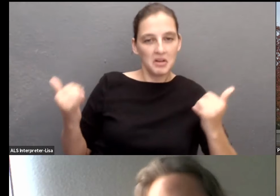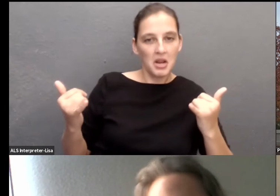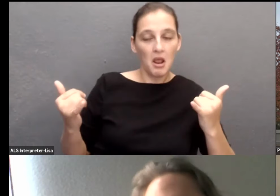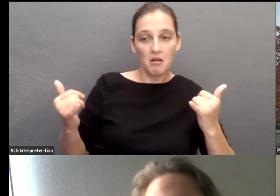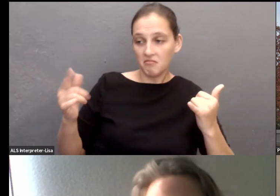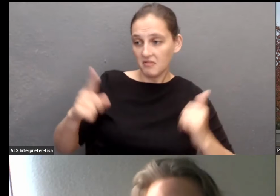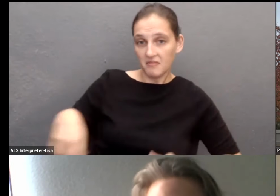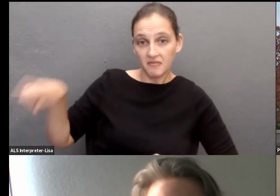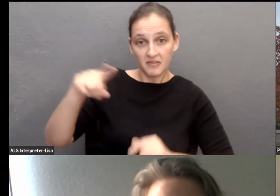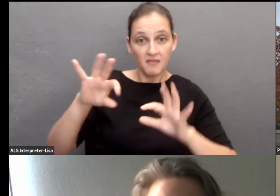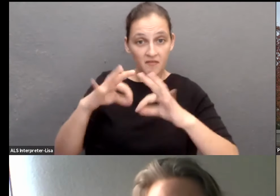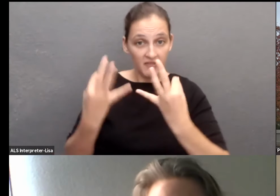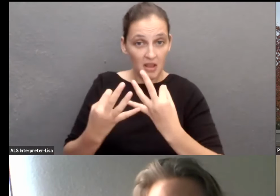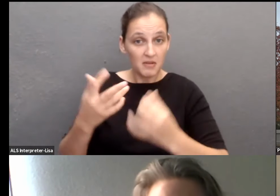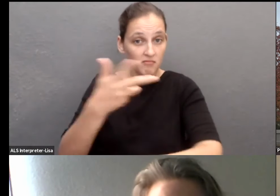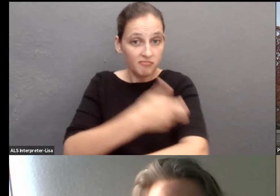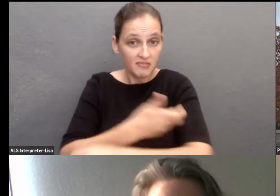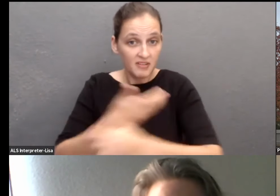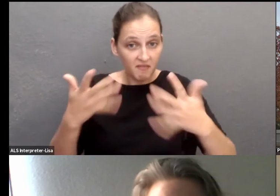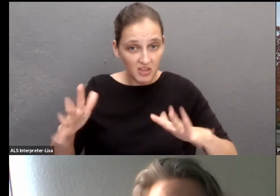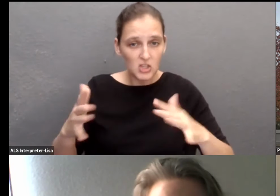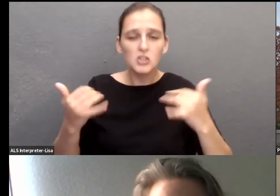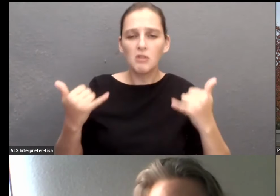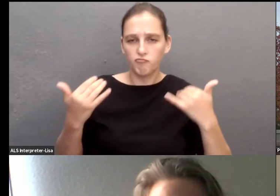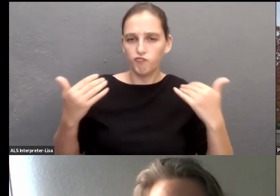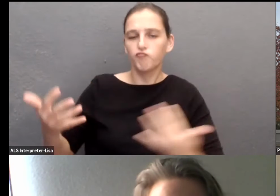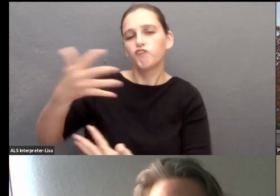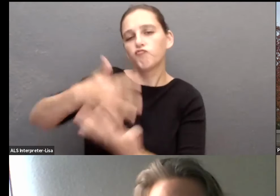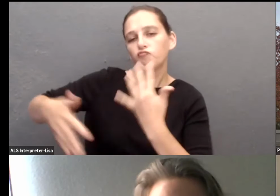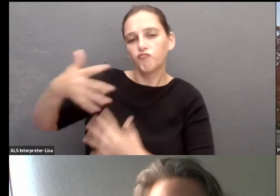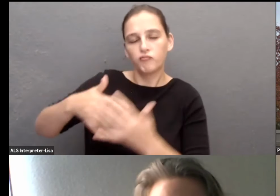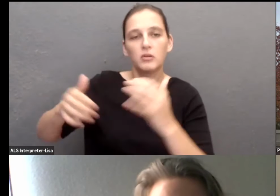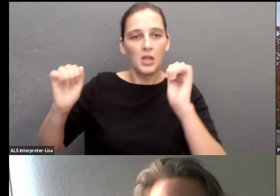is fully vaccinated now and we are able to have